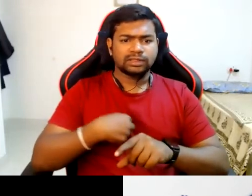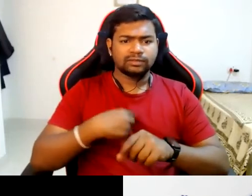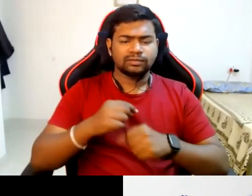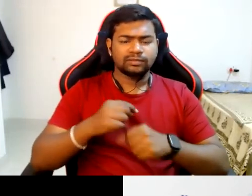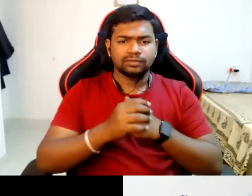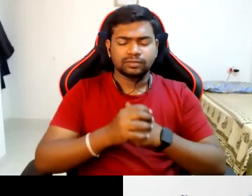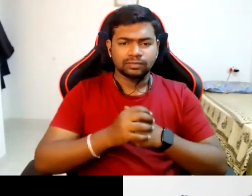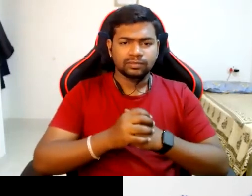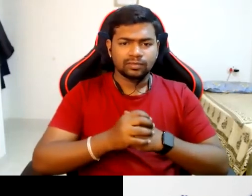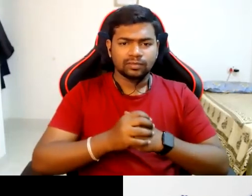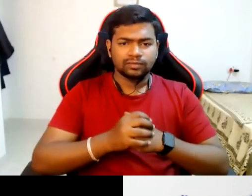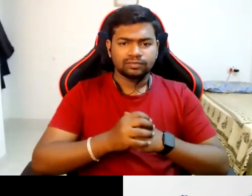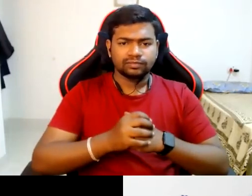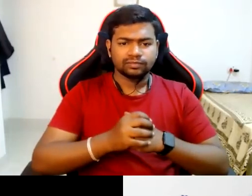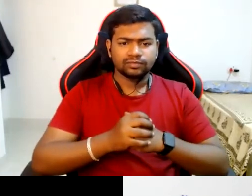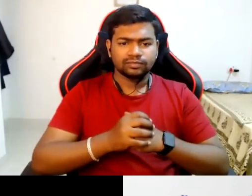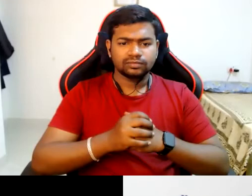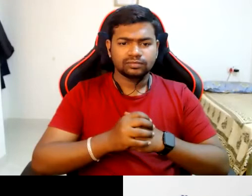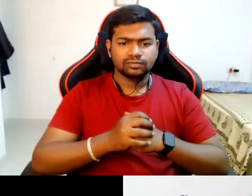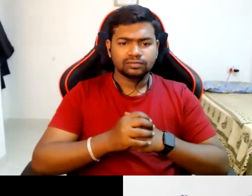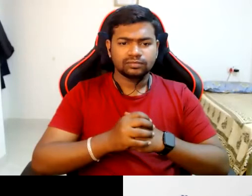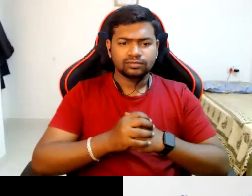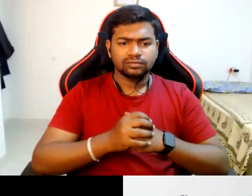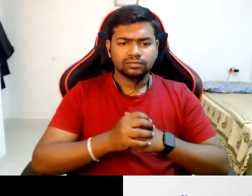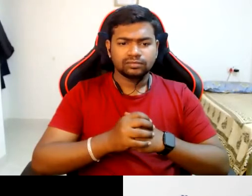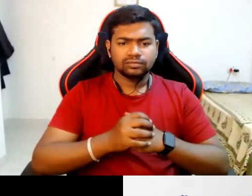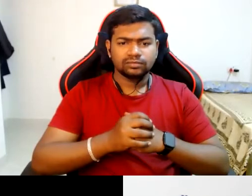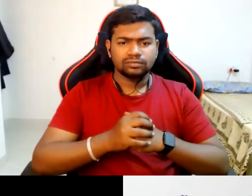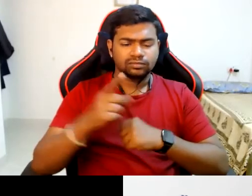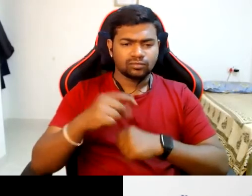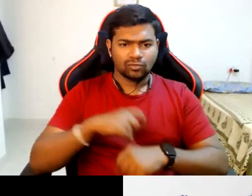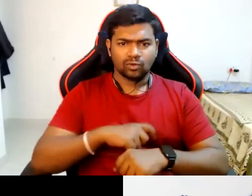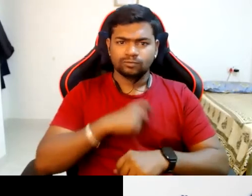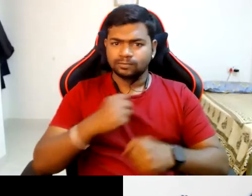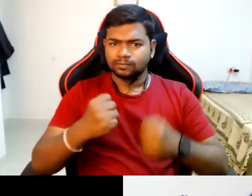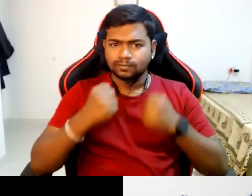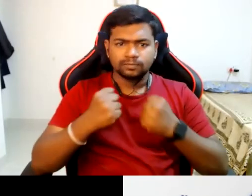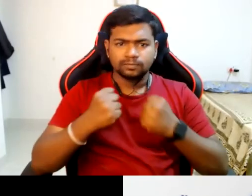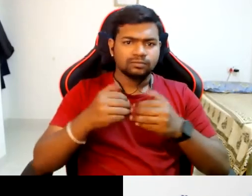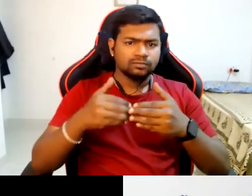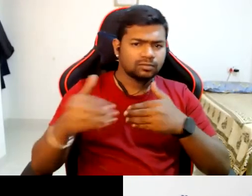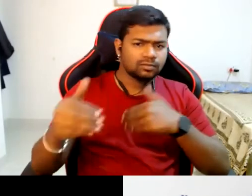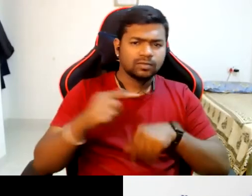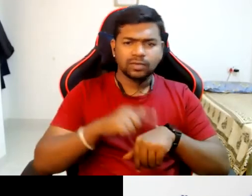something so that sort of,at there are time when i felt Very confident and then that time when I felt extremely